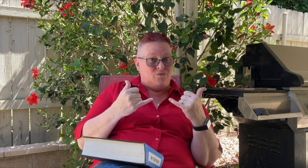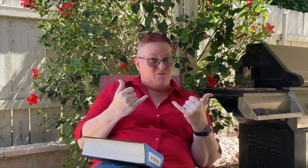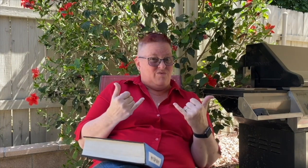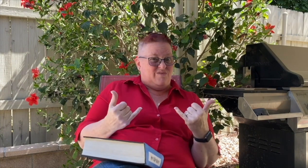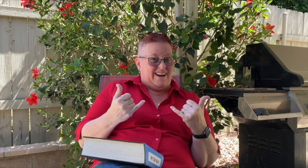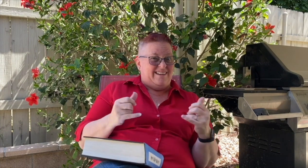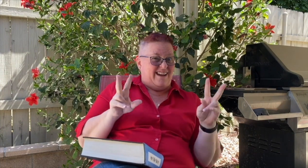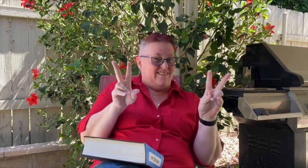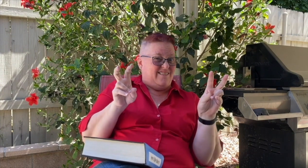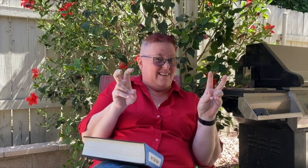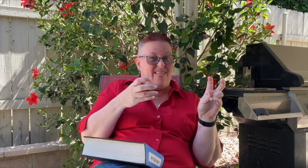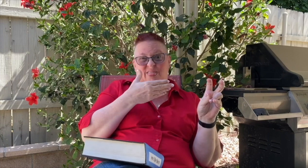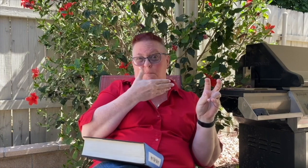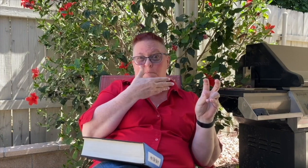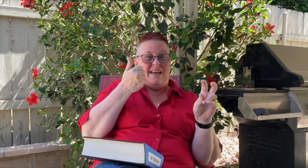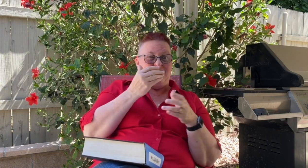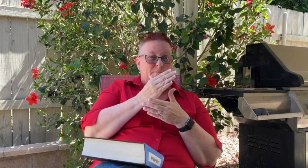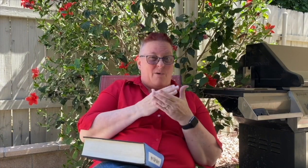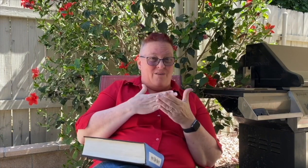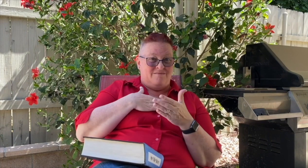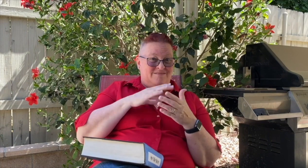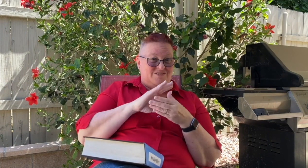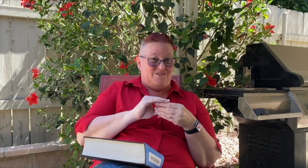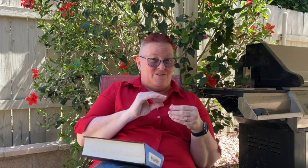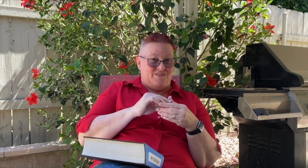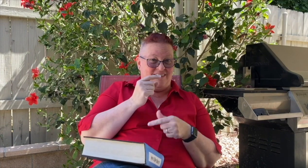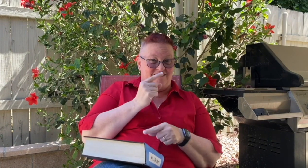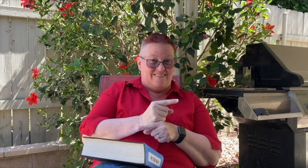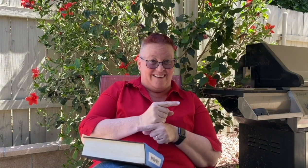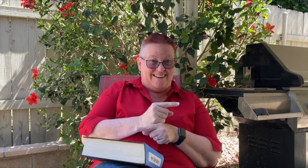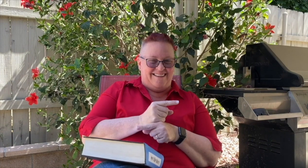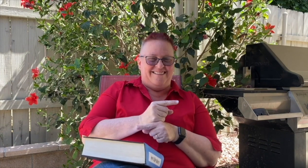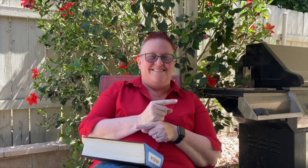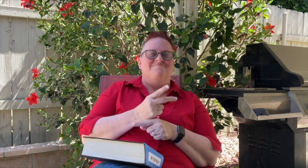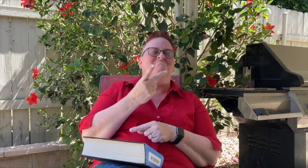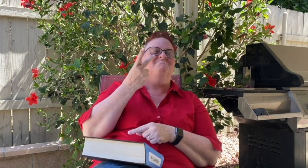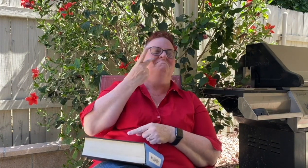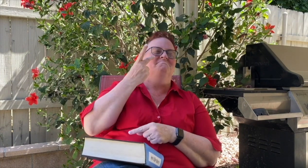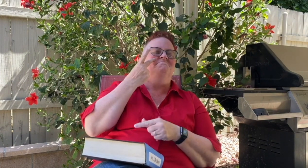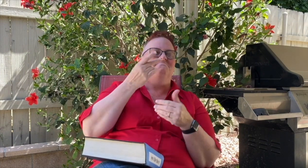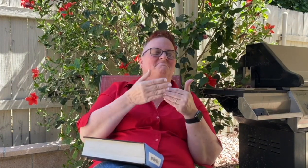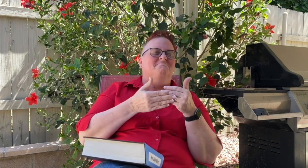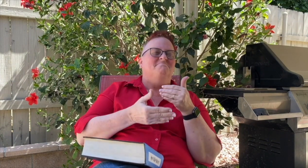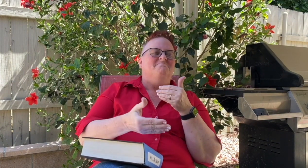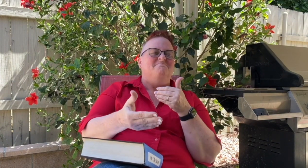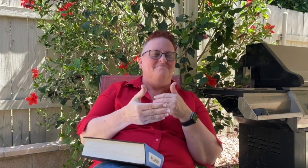If you want chapters to go. Today is actually the best part of my story.